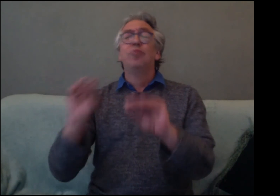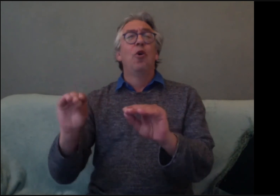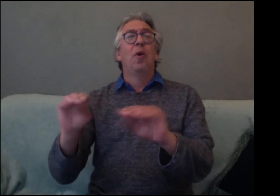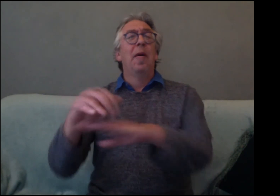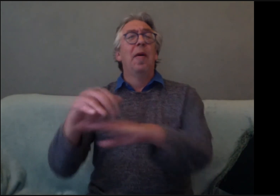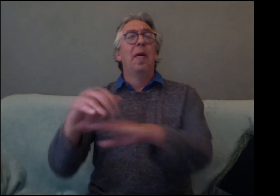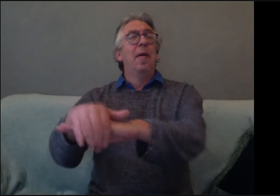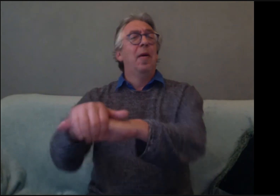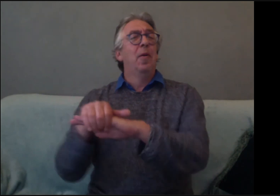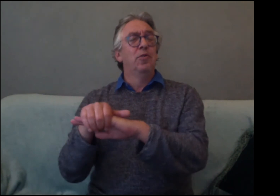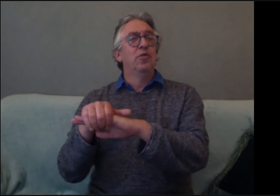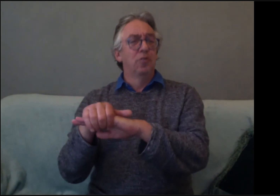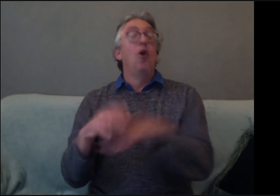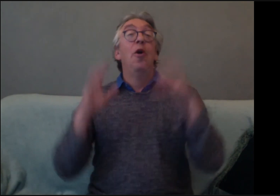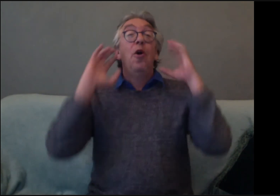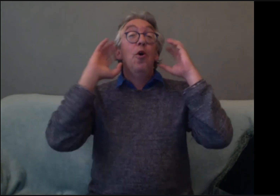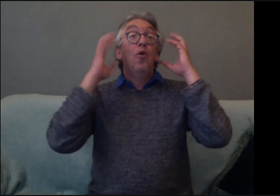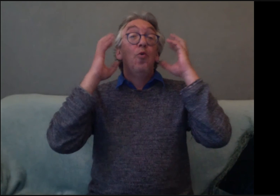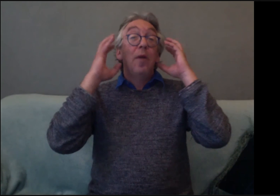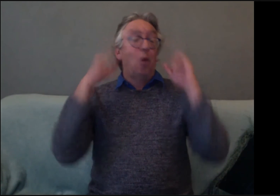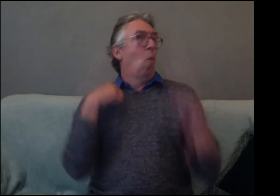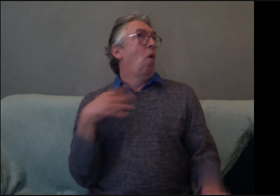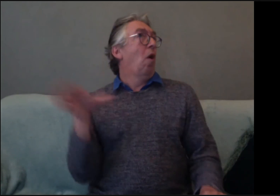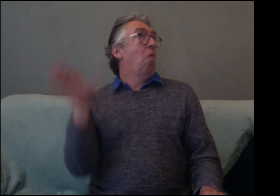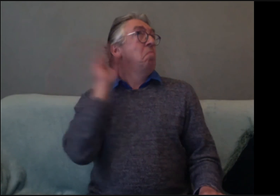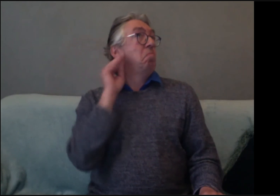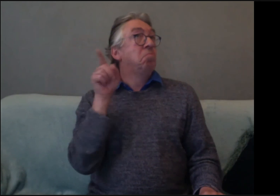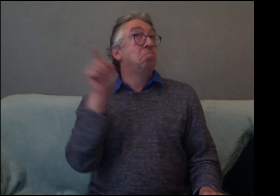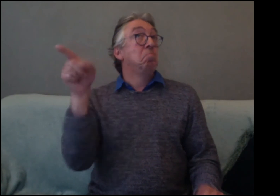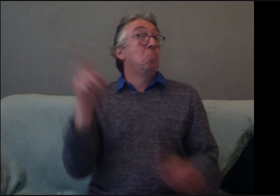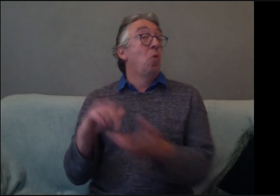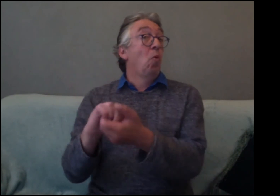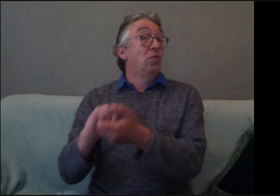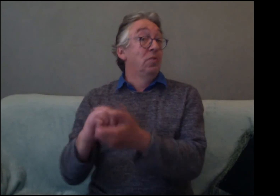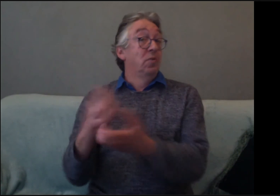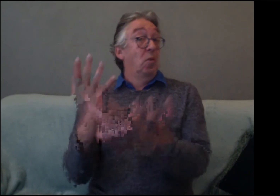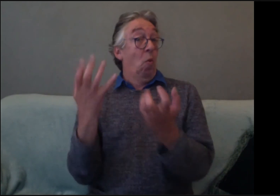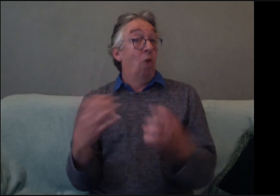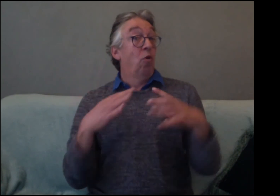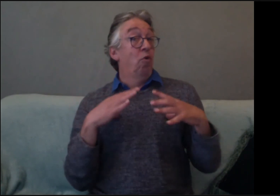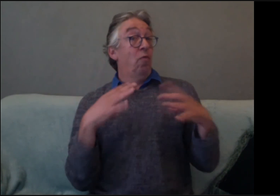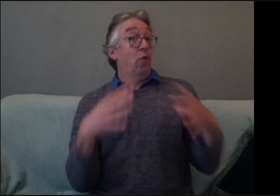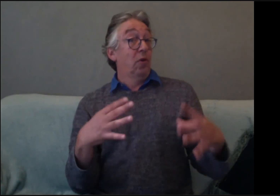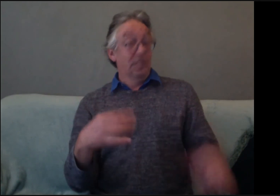that they are looking for volunteers. And I visited them, I said, yeah, I'd like to volunteer.